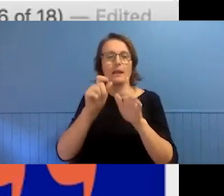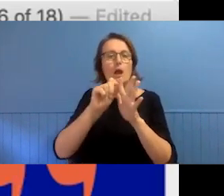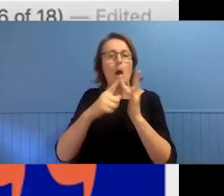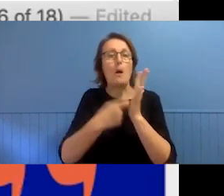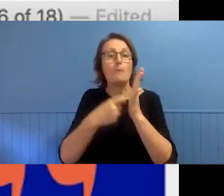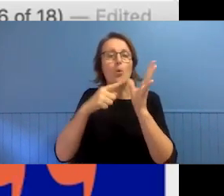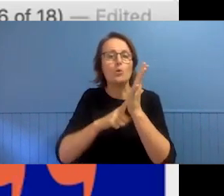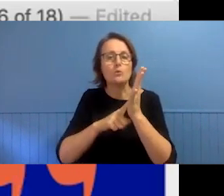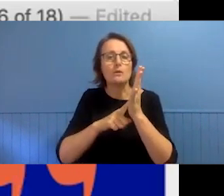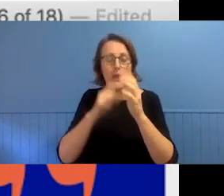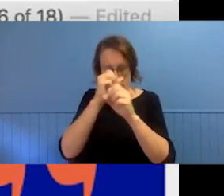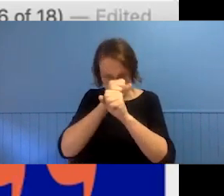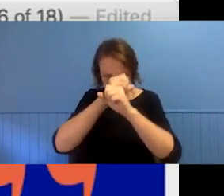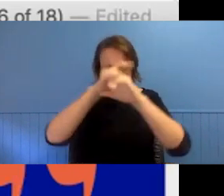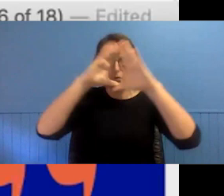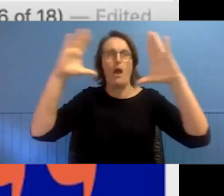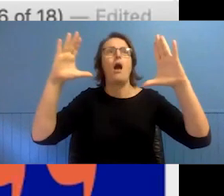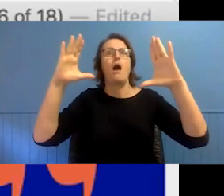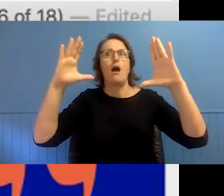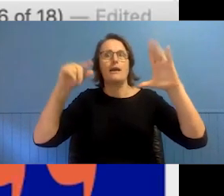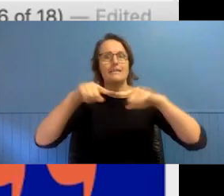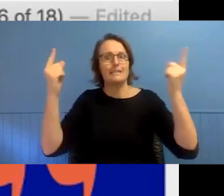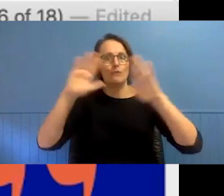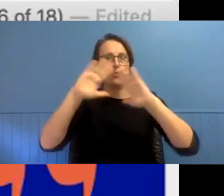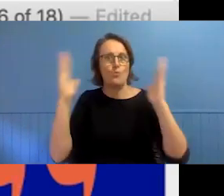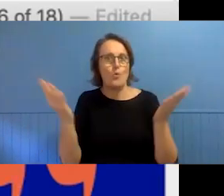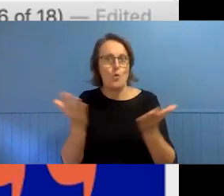wrote that the pandemic is like a gateway between one world and the